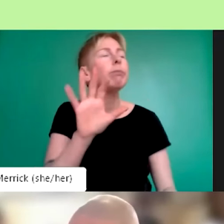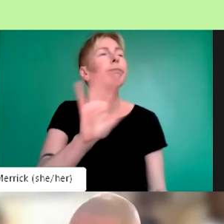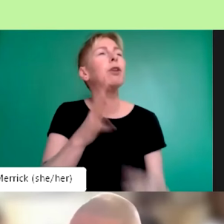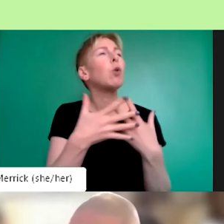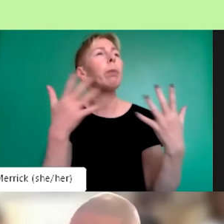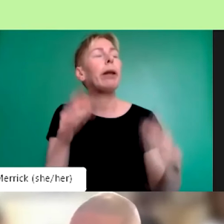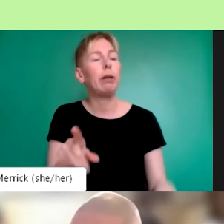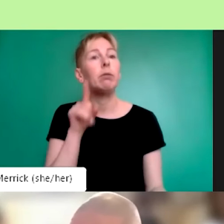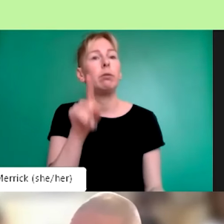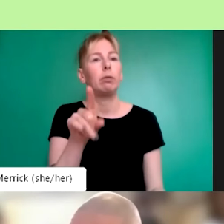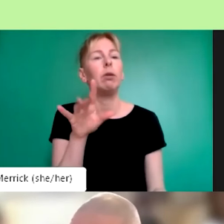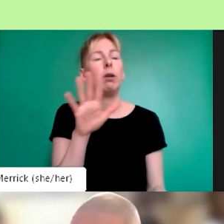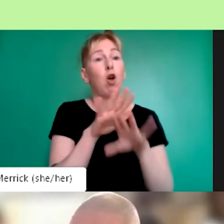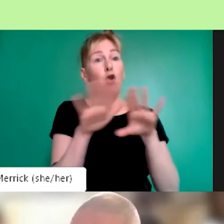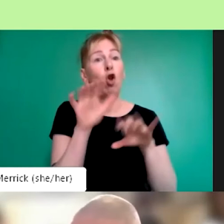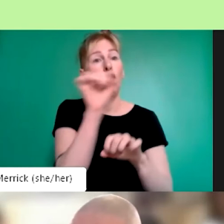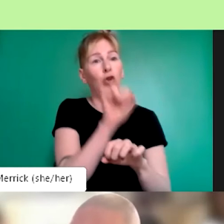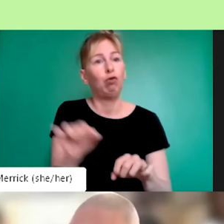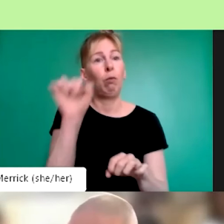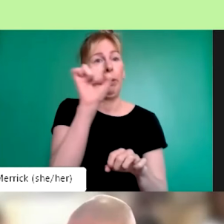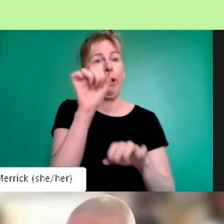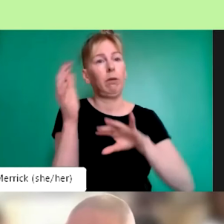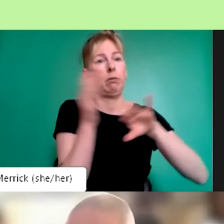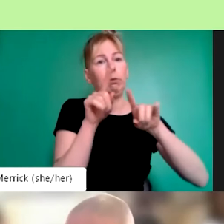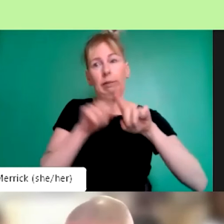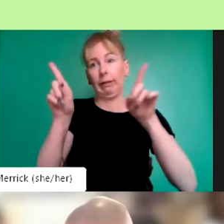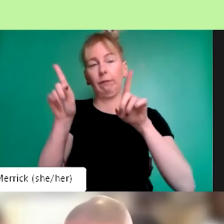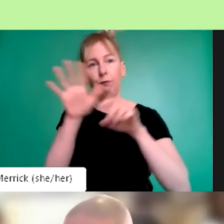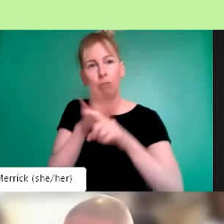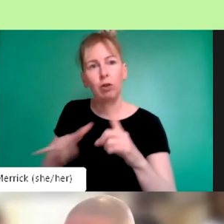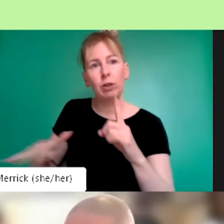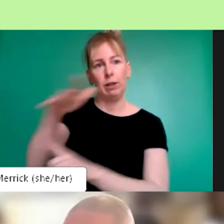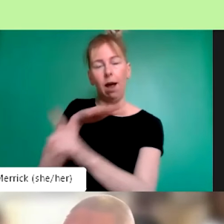evidence throughout the world that different non- European indigenous societies use